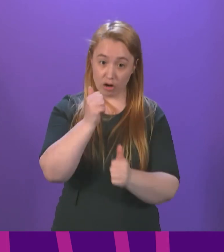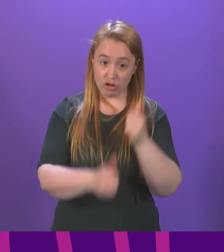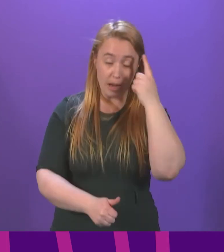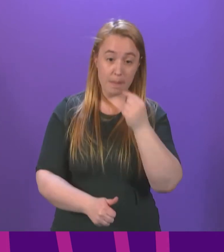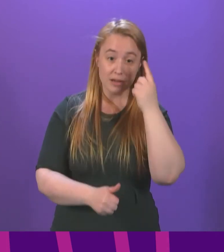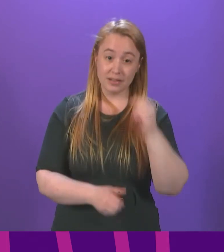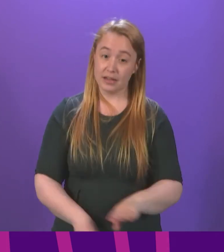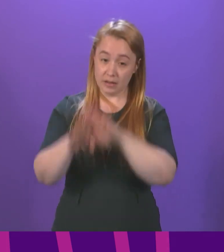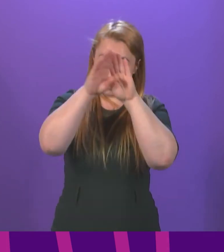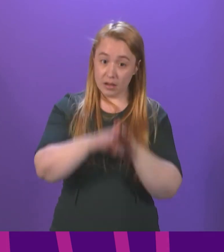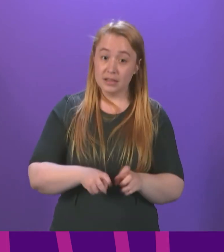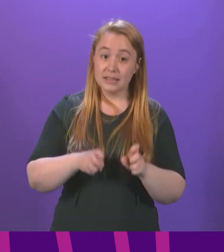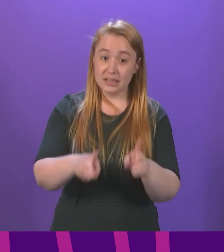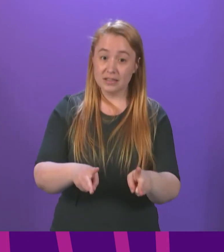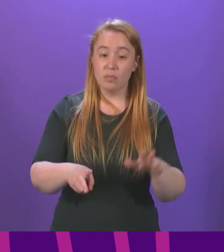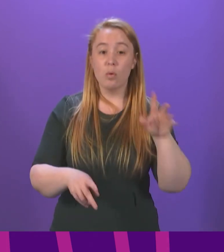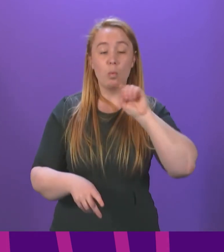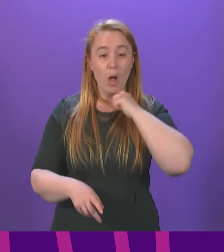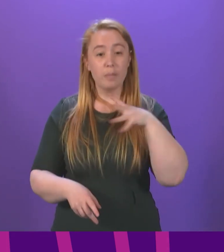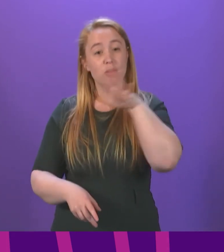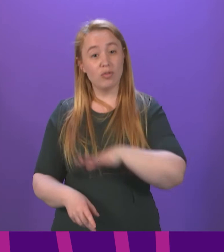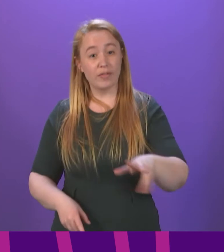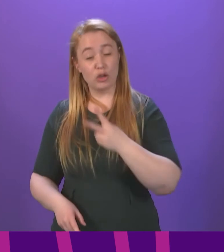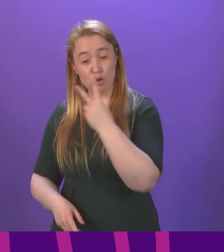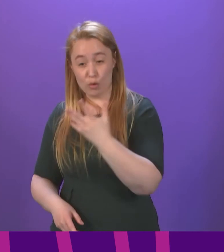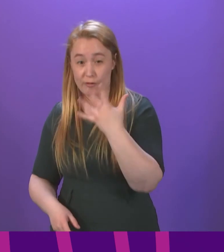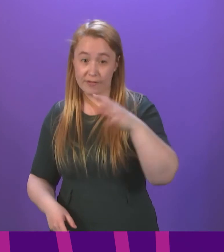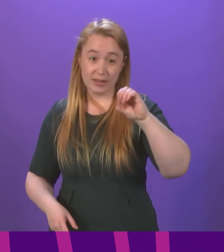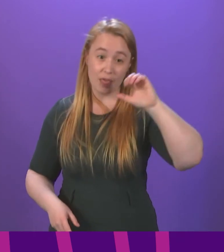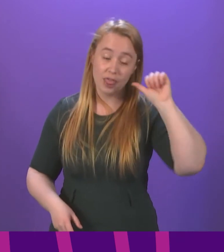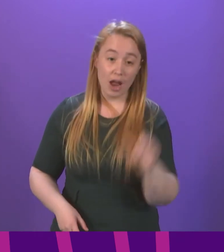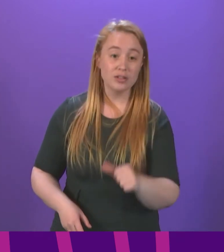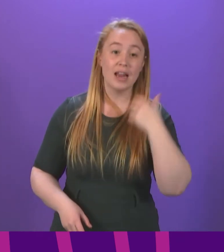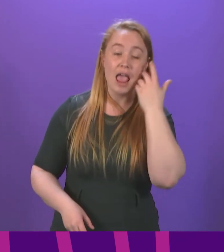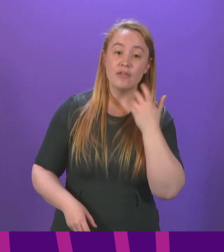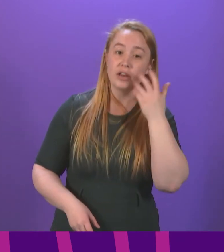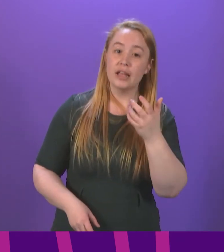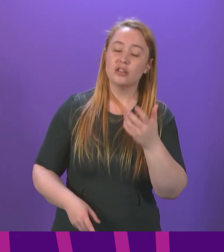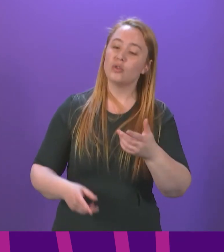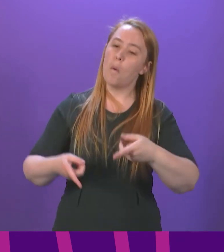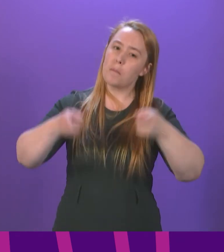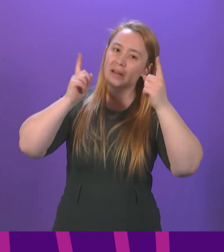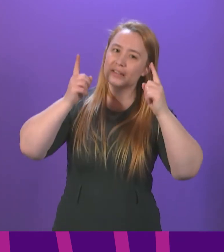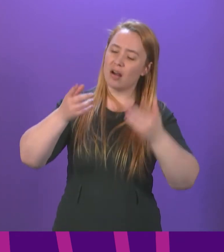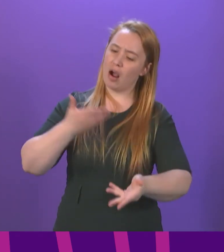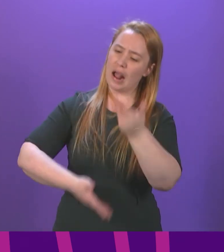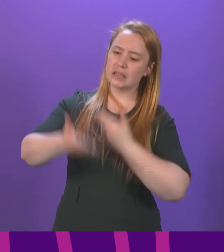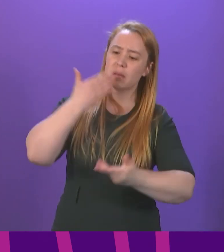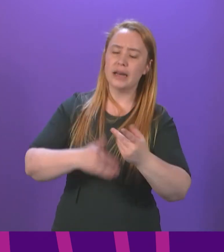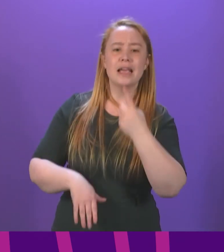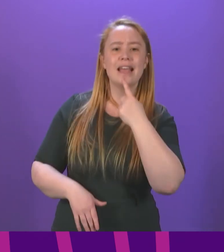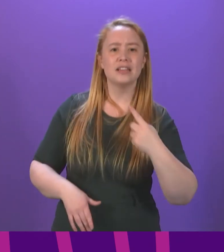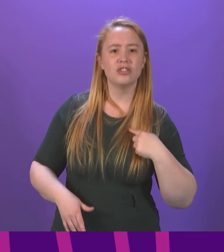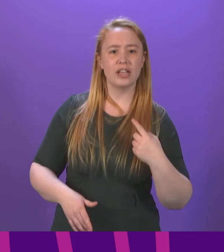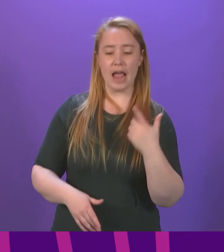entire system will be at least 250,000 tests a day. Can the minister explain why only 17,000